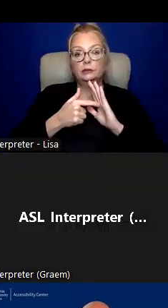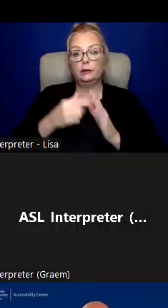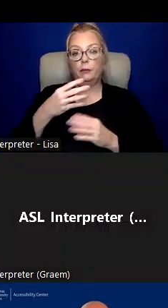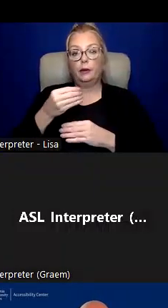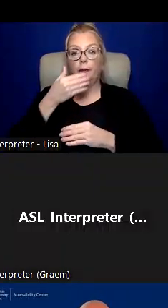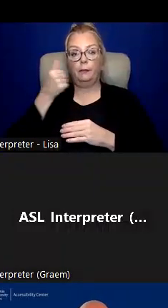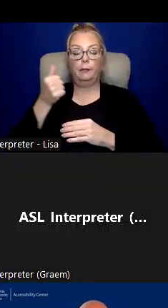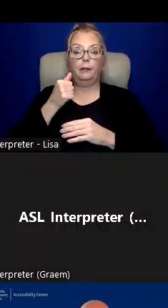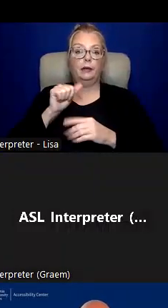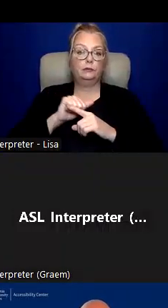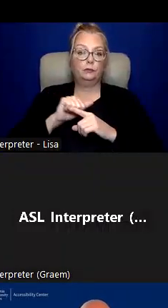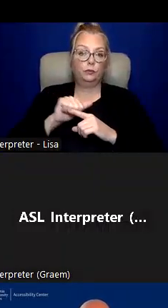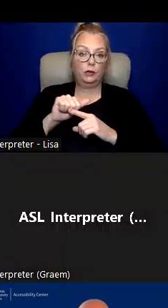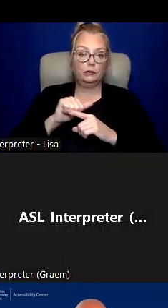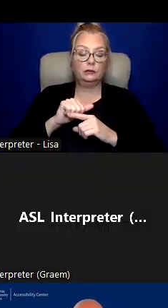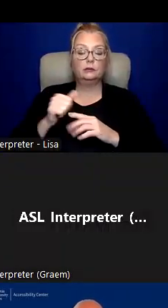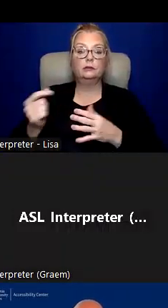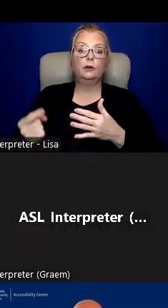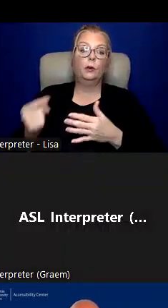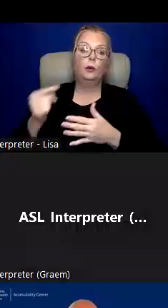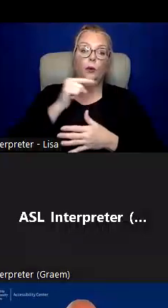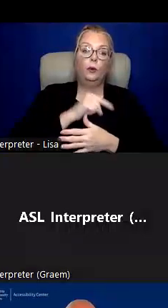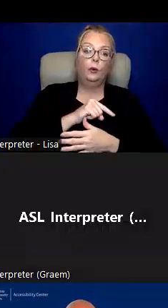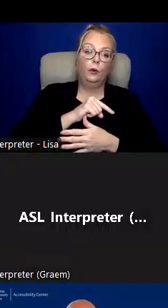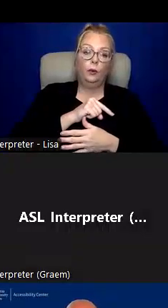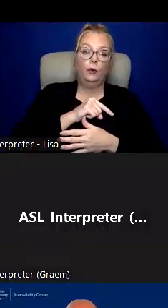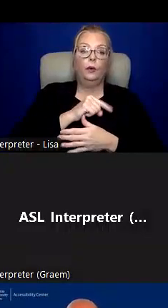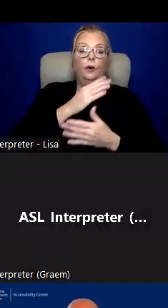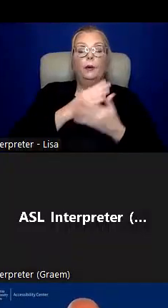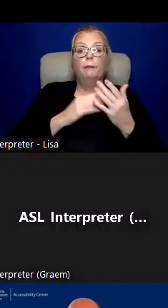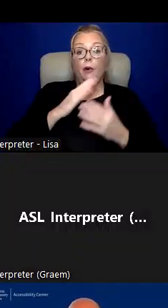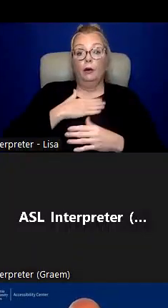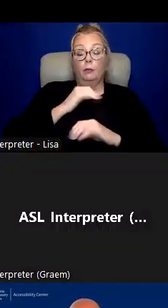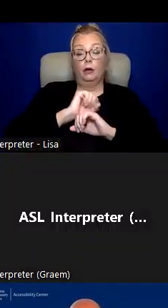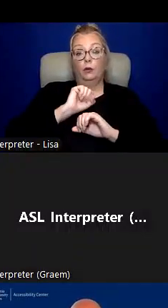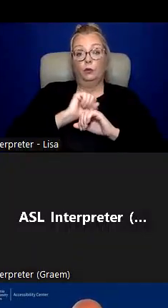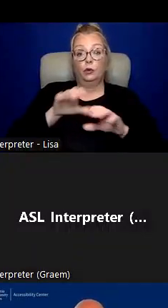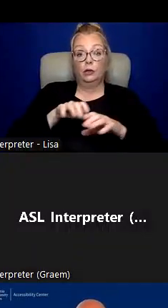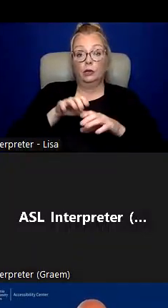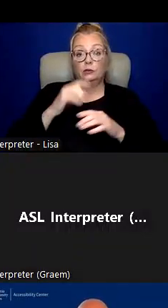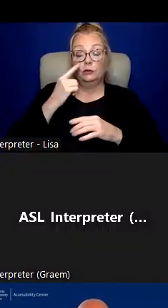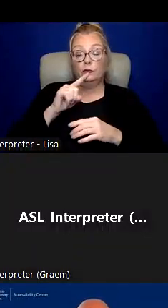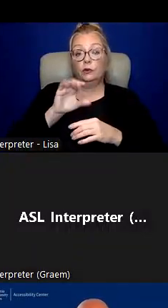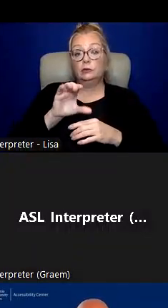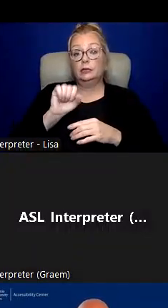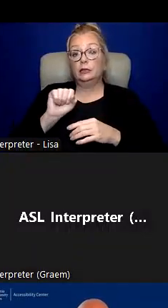So going back a little bit, part of the work that I did for the CSU Accessible Technology Network